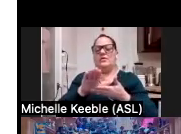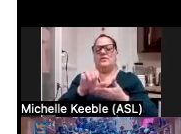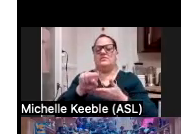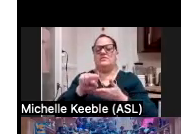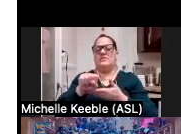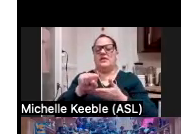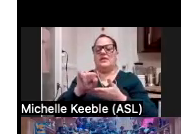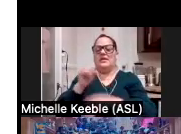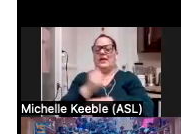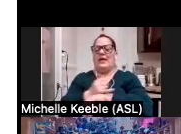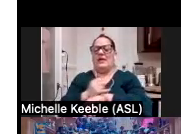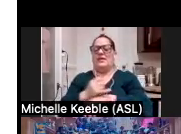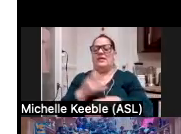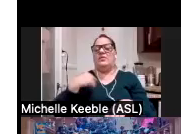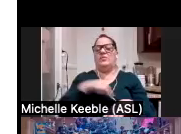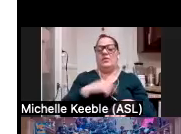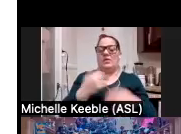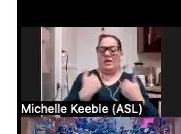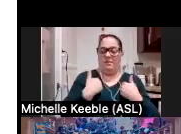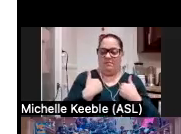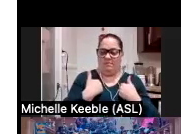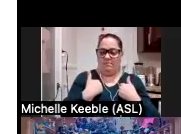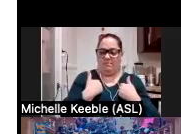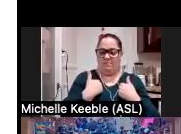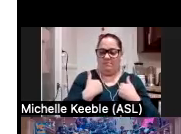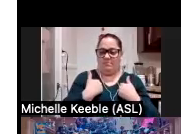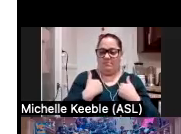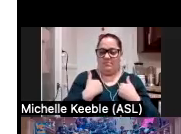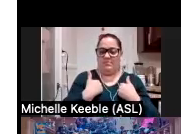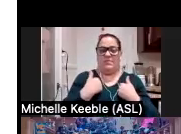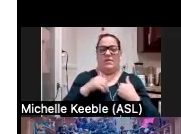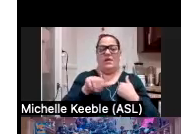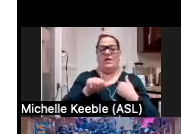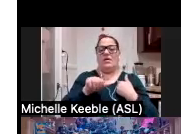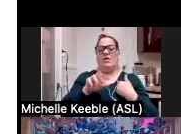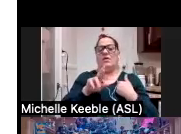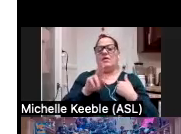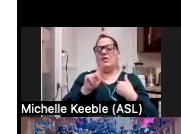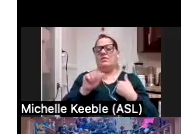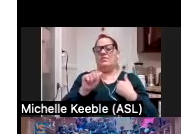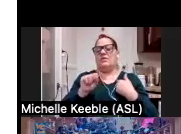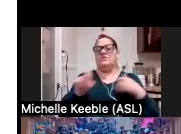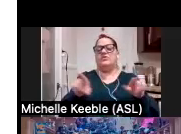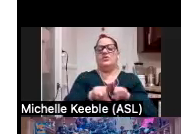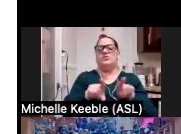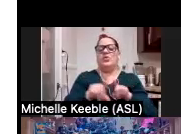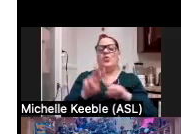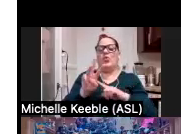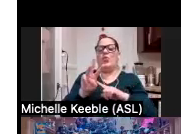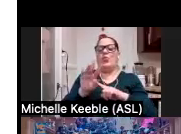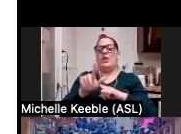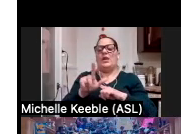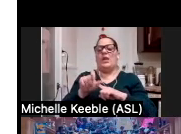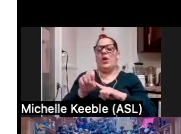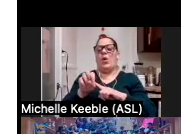especially that we have artifacts about Willbrook in our collection in our exhibit um to showcase